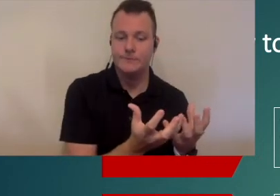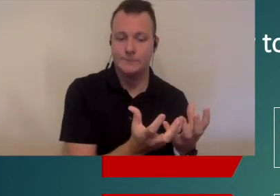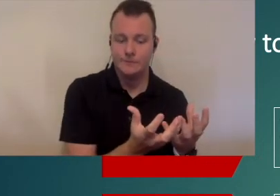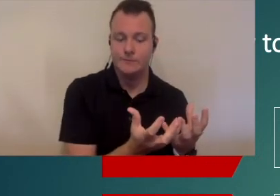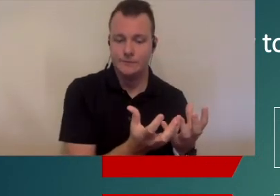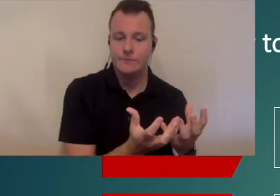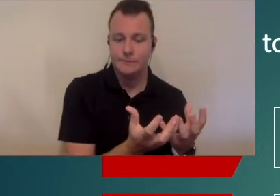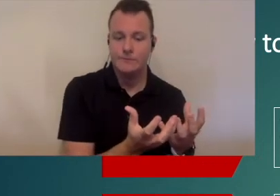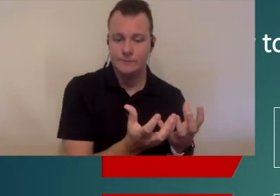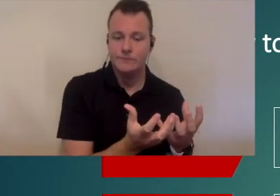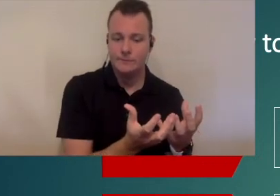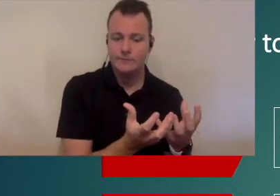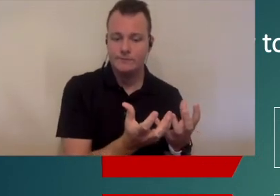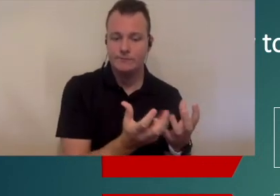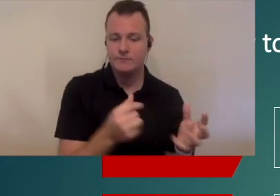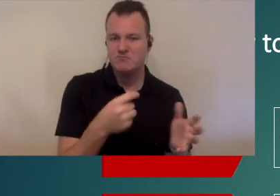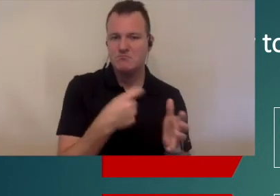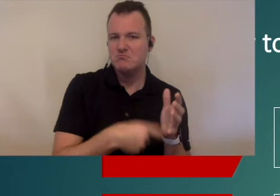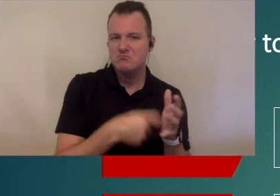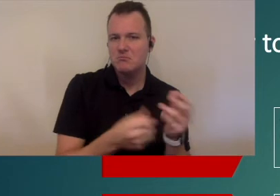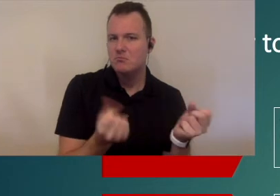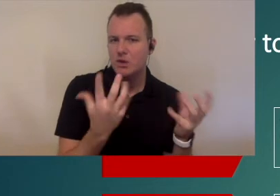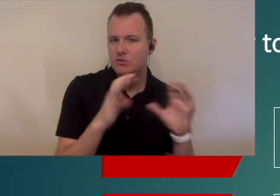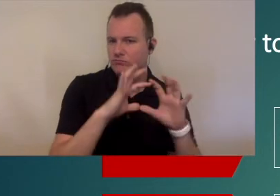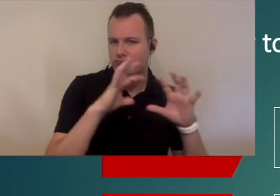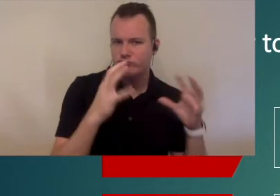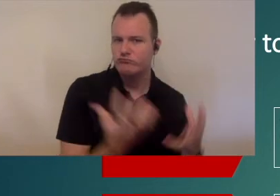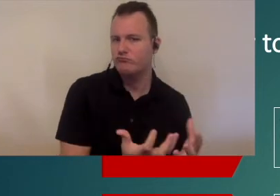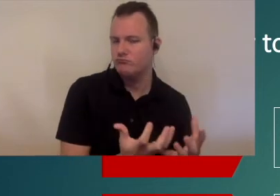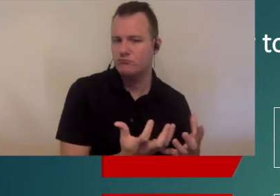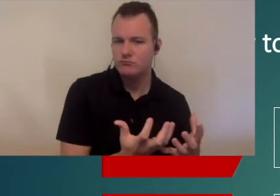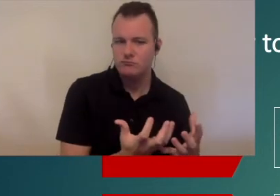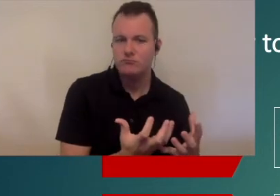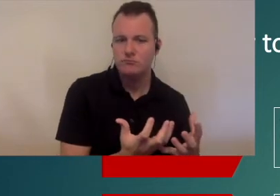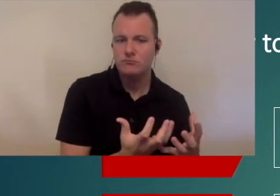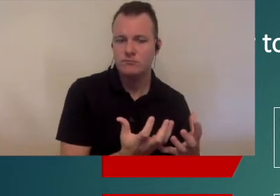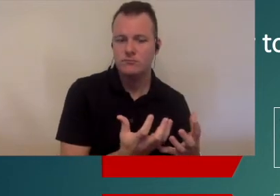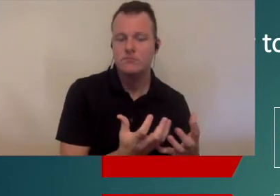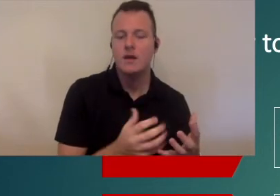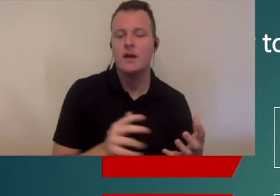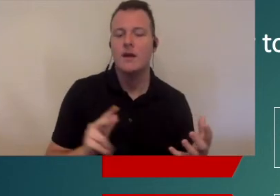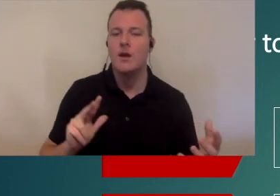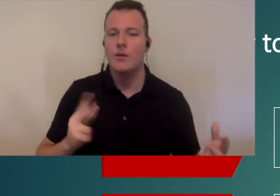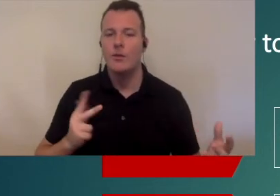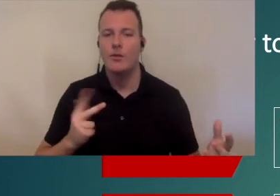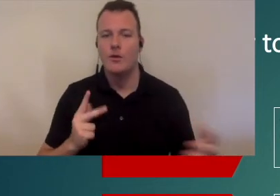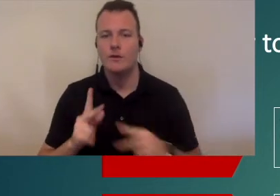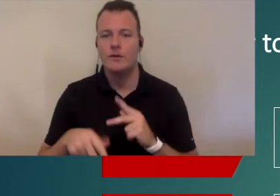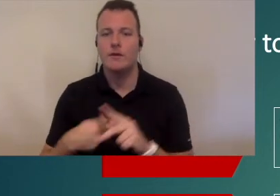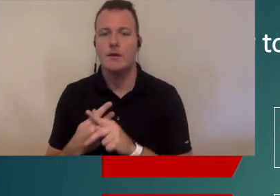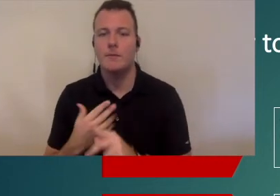that cost of- cost be to me. And then kind of the third version of 'here's my